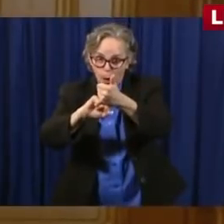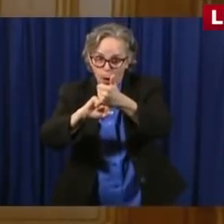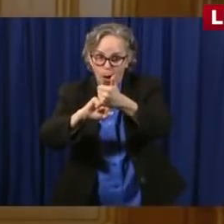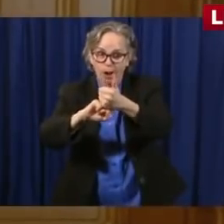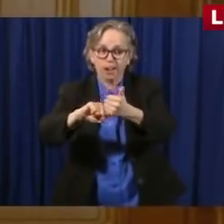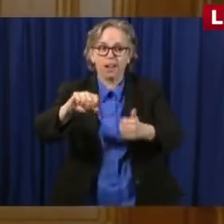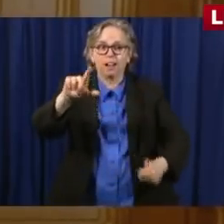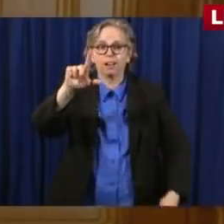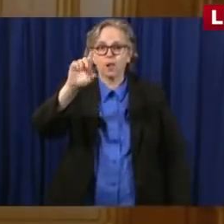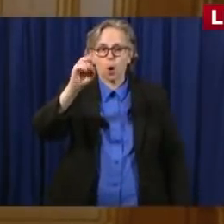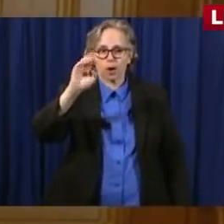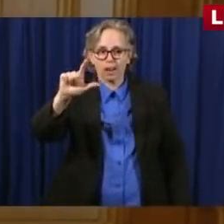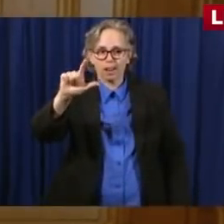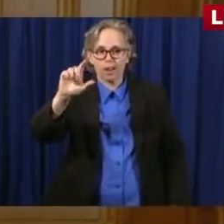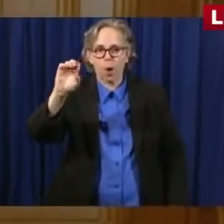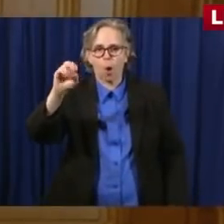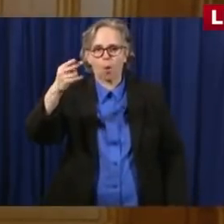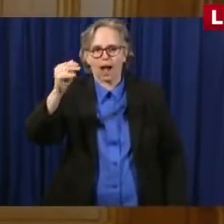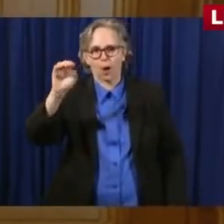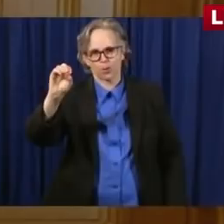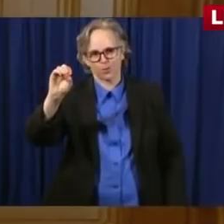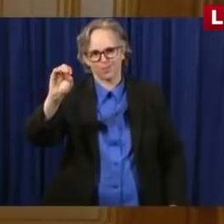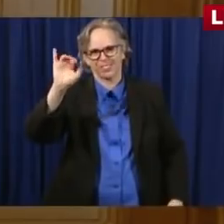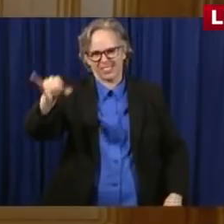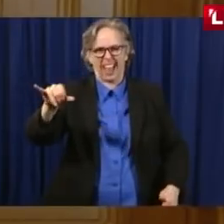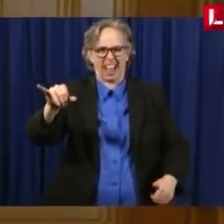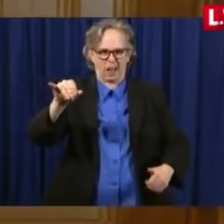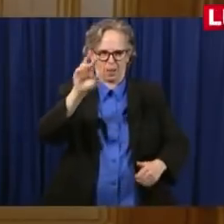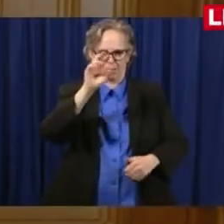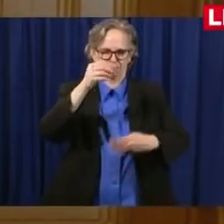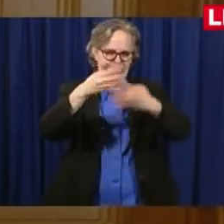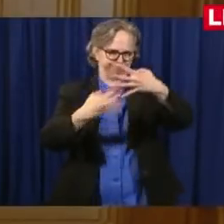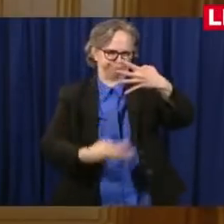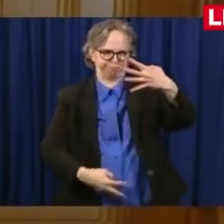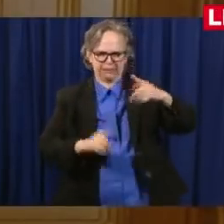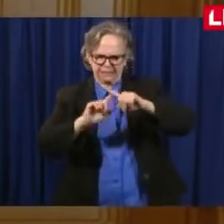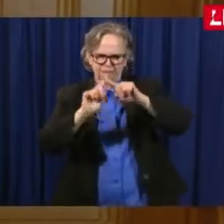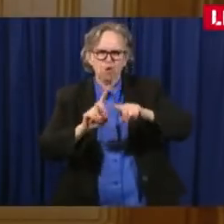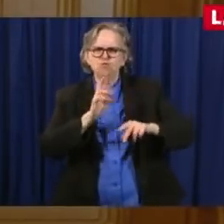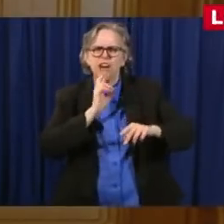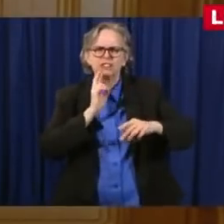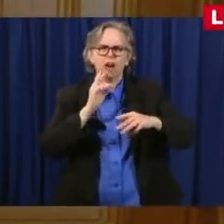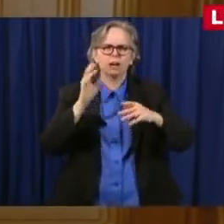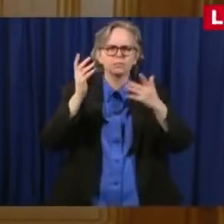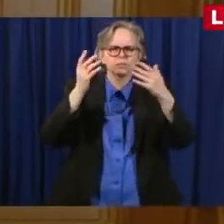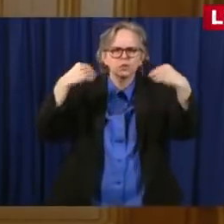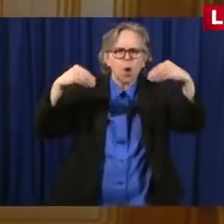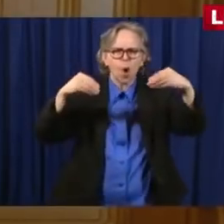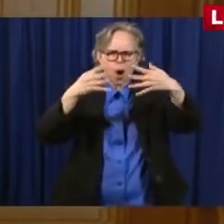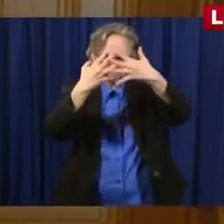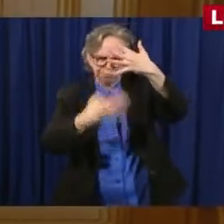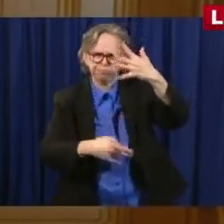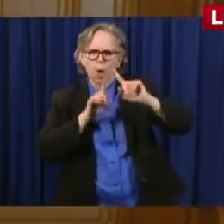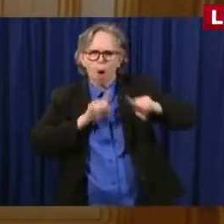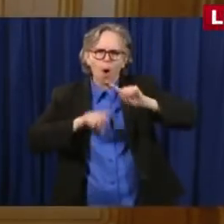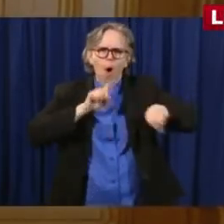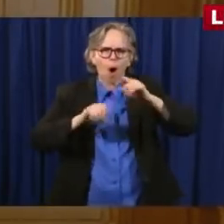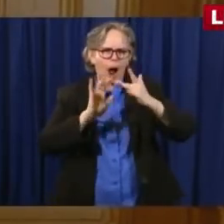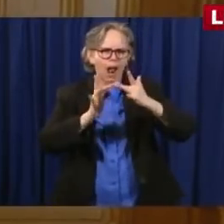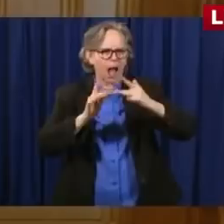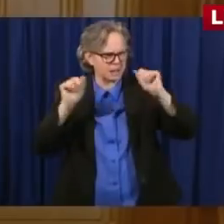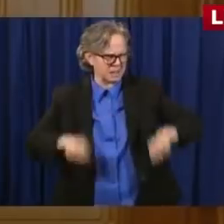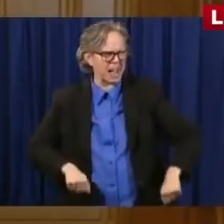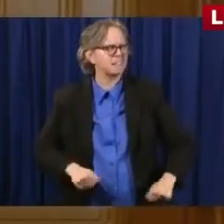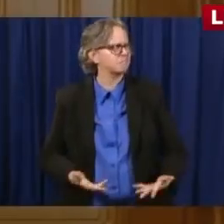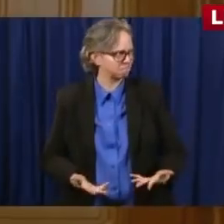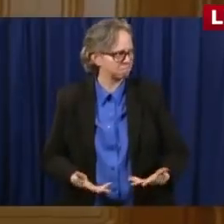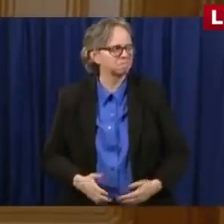YOU CAN VISIT OHIO.ORG/SU PPORTLOCALOHIO TO SEE THE RESTAURANTS.